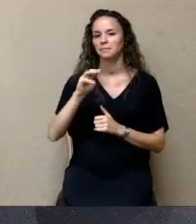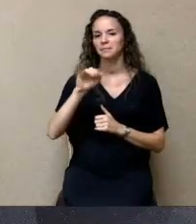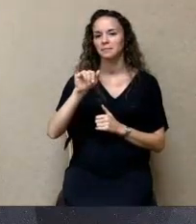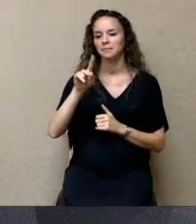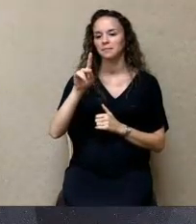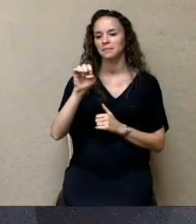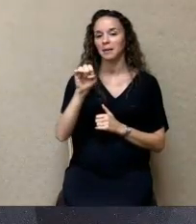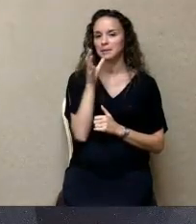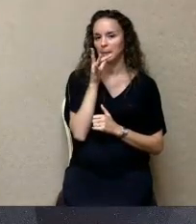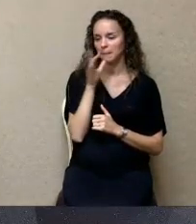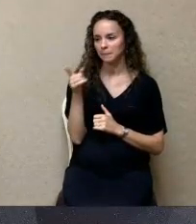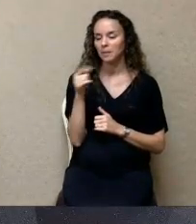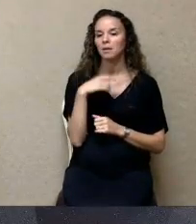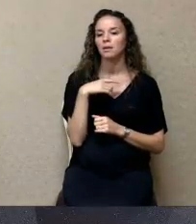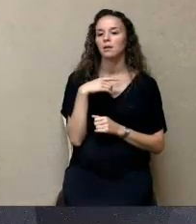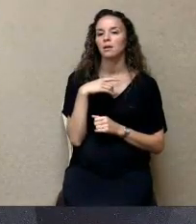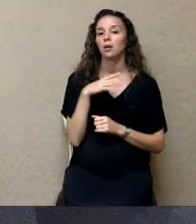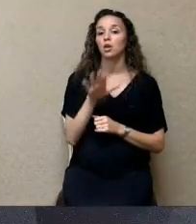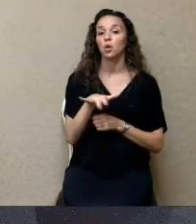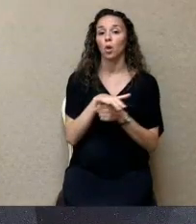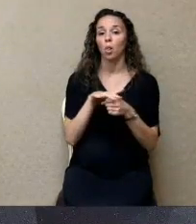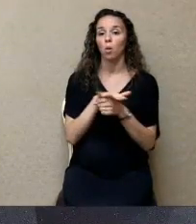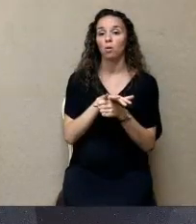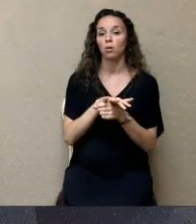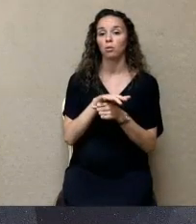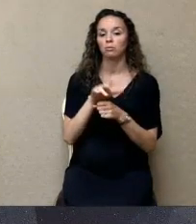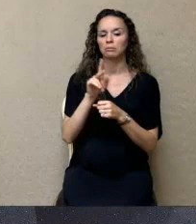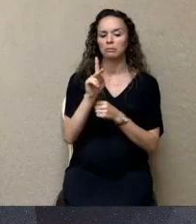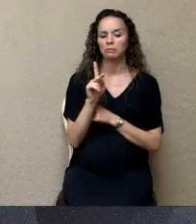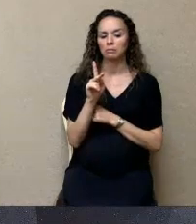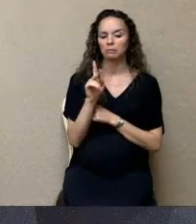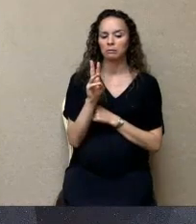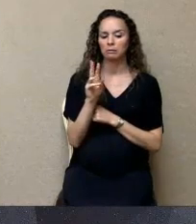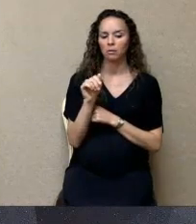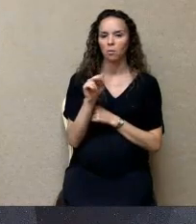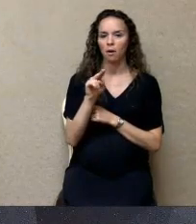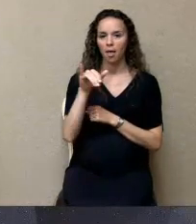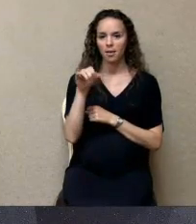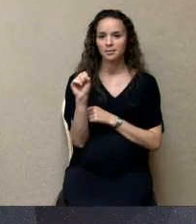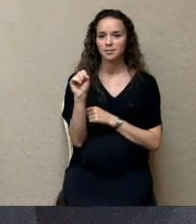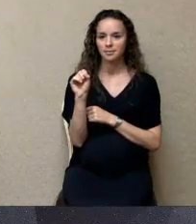Another funding option is your local Kiwanis. It's our signature project.